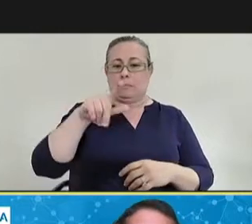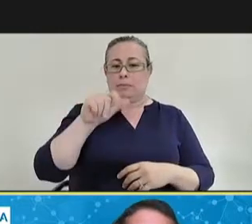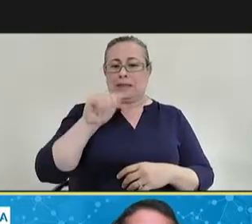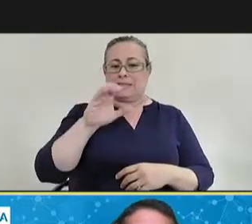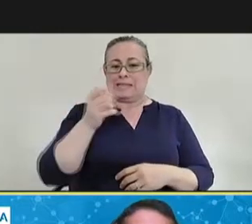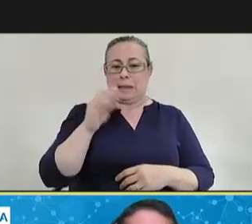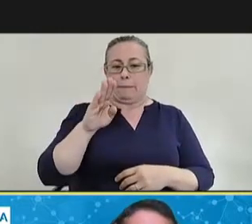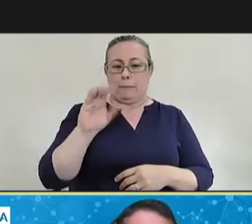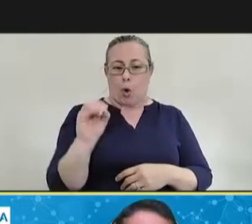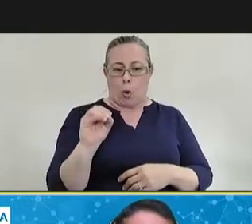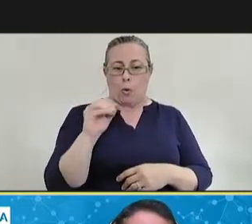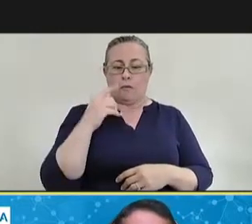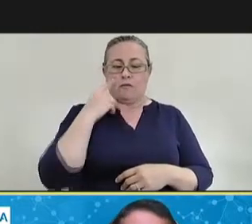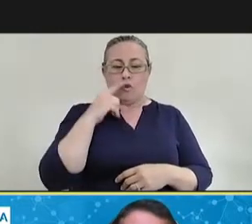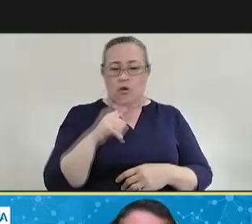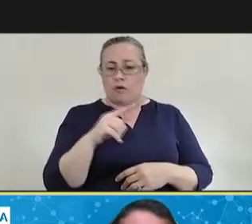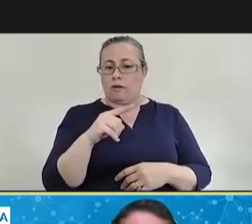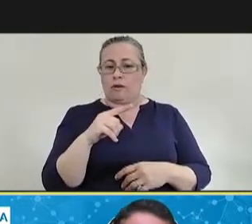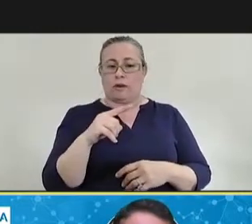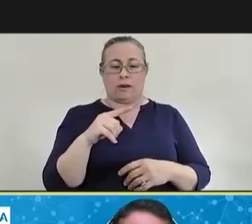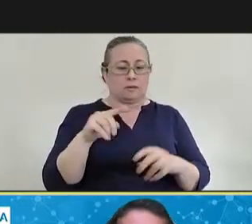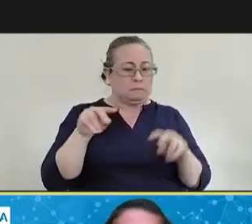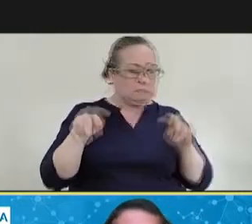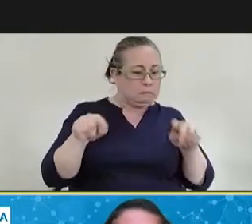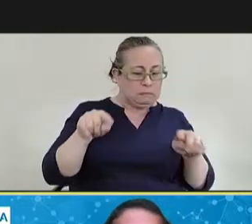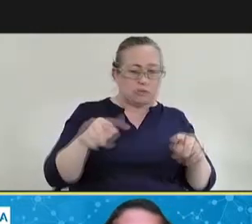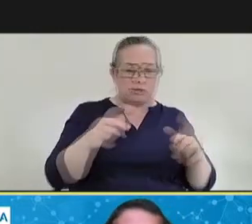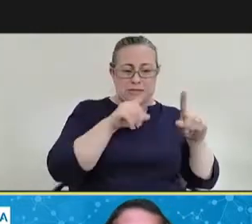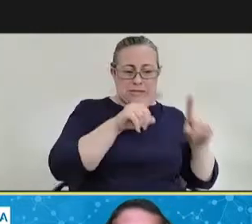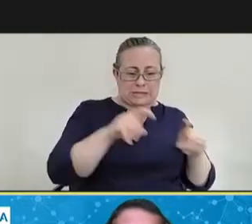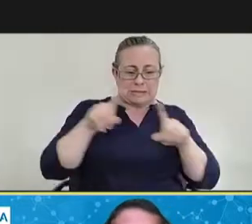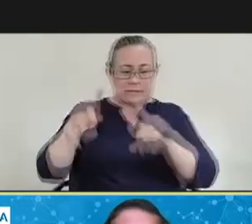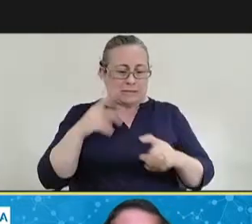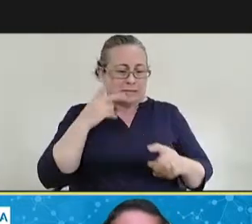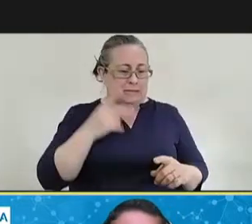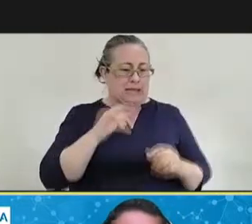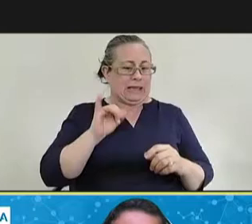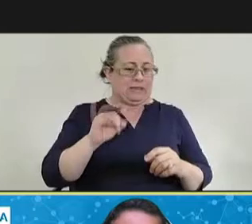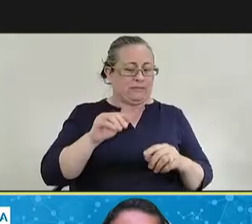in the post-market side, AI and machine learning are seen in pharmacovigilance,